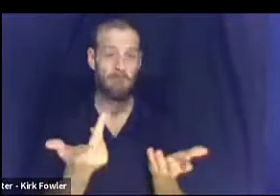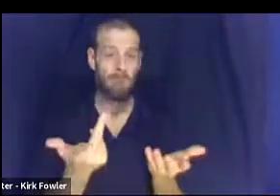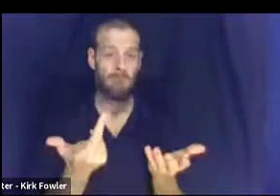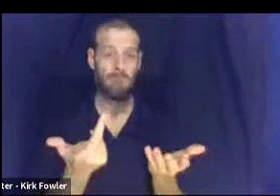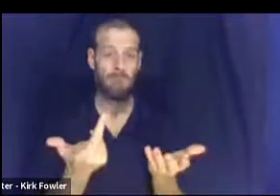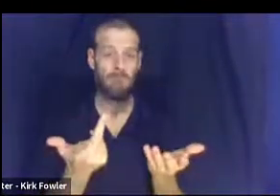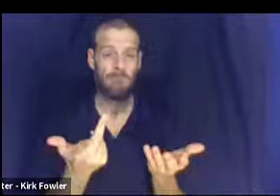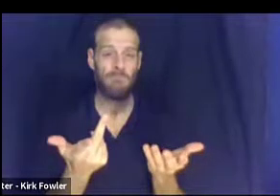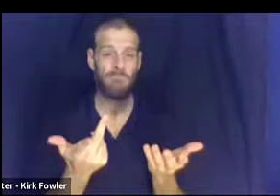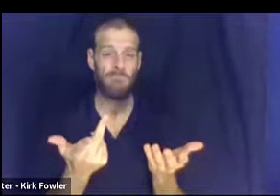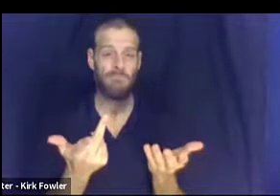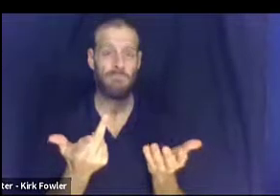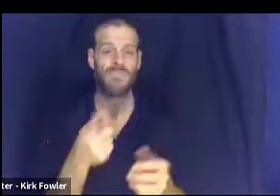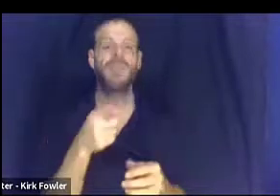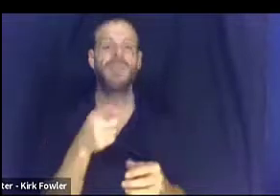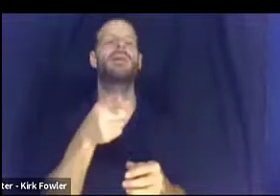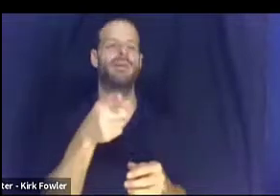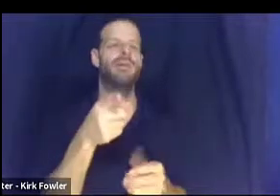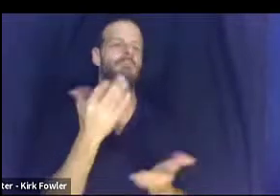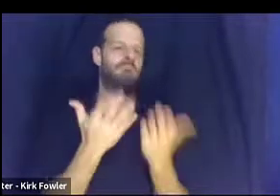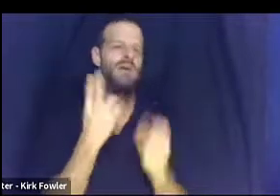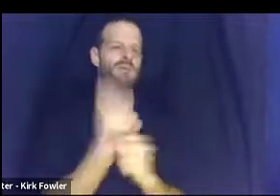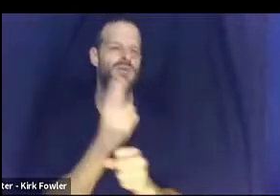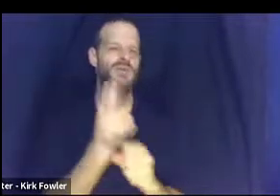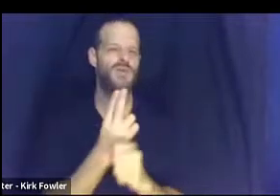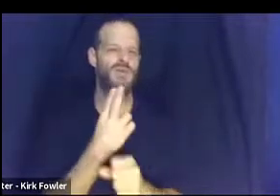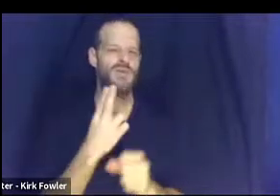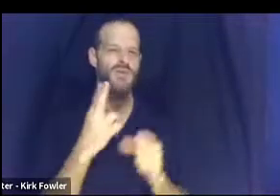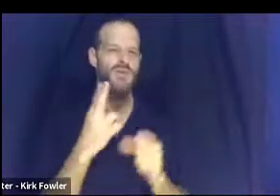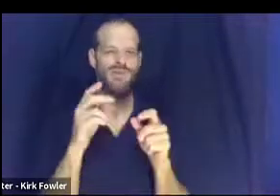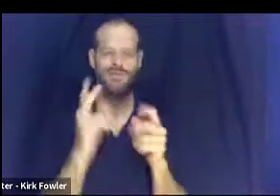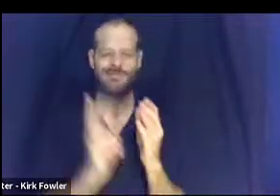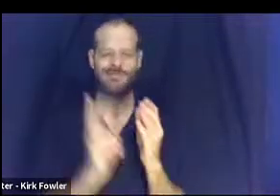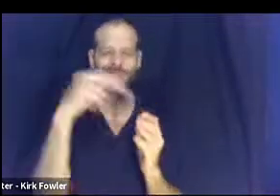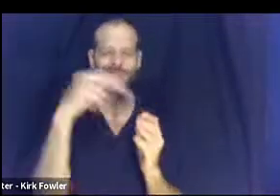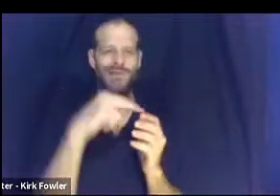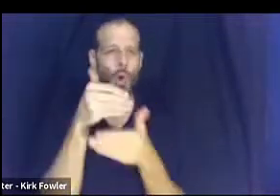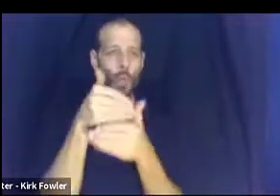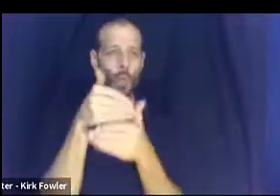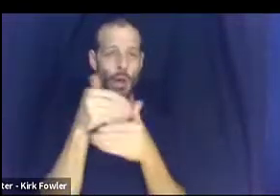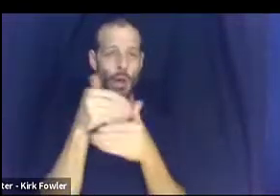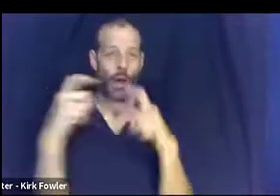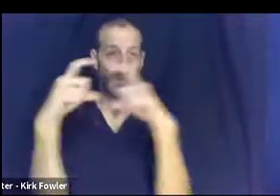And here's where you might use like a little cutout window or occluder to be able to help direct